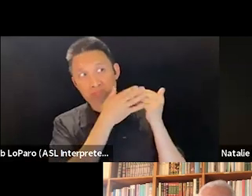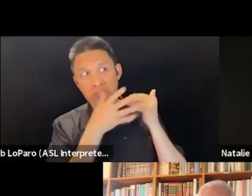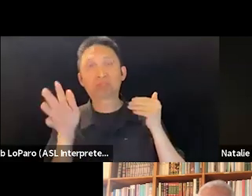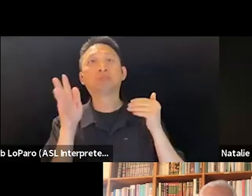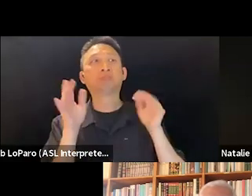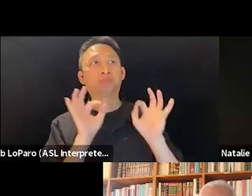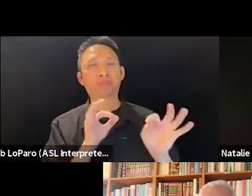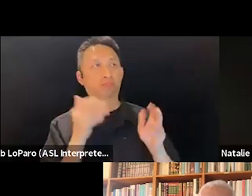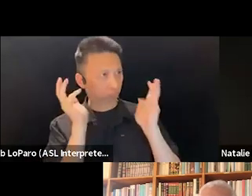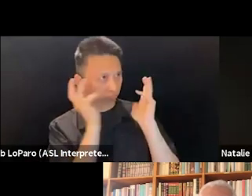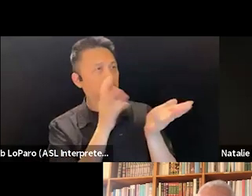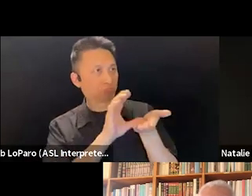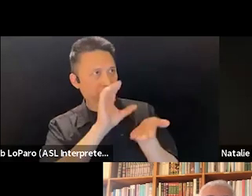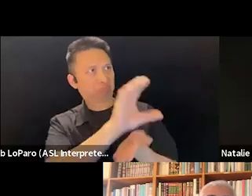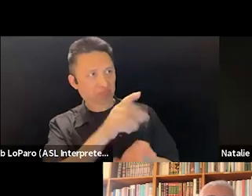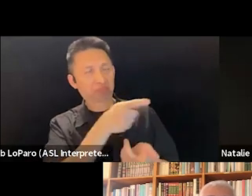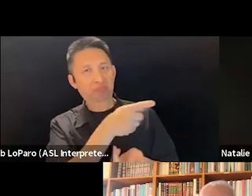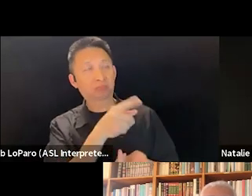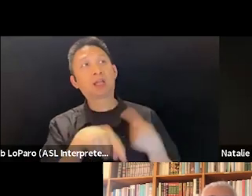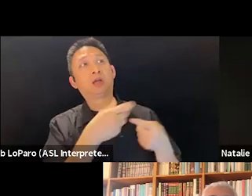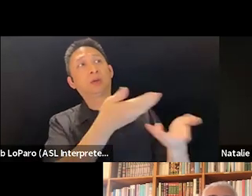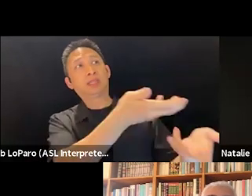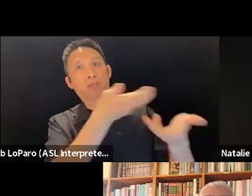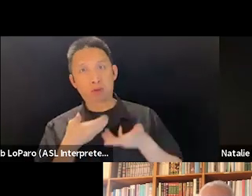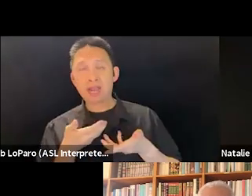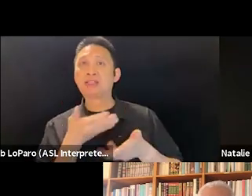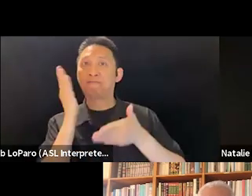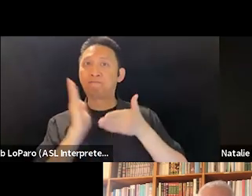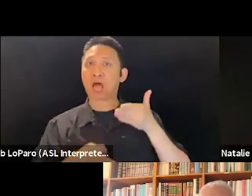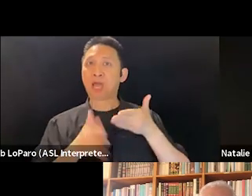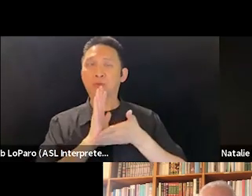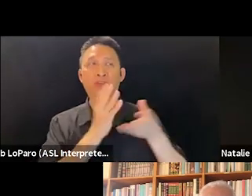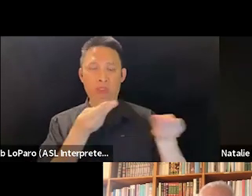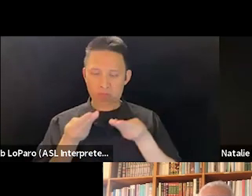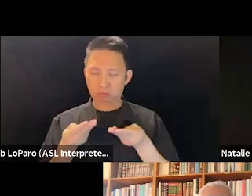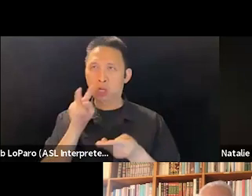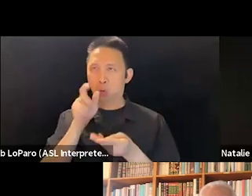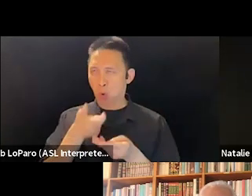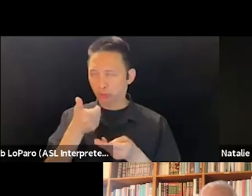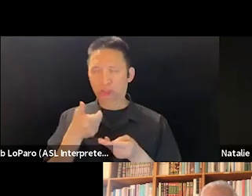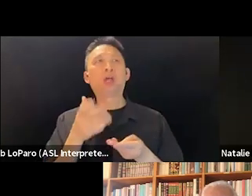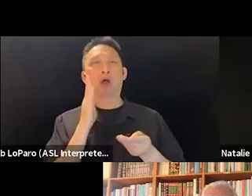when we receive the material, we'll talk about it. If there is any things is more technically side